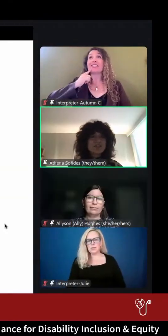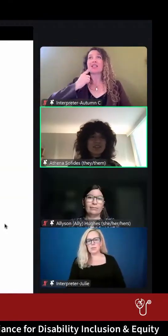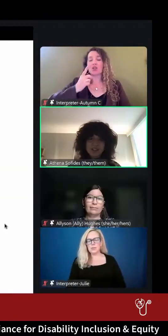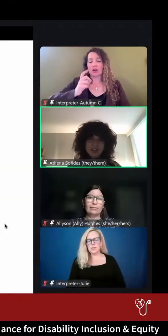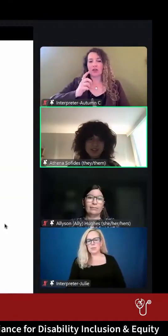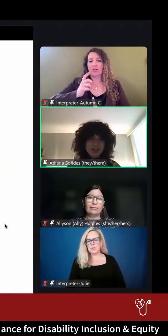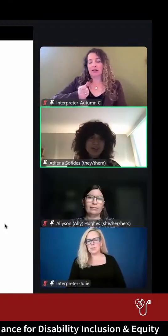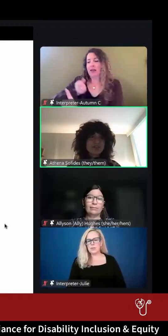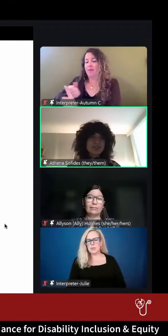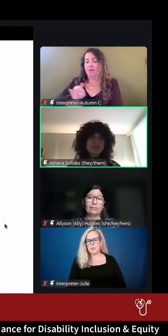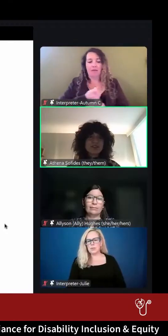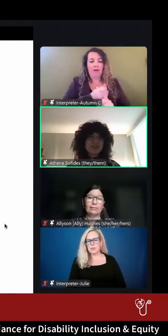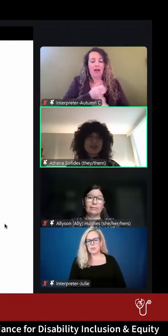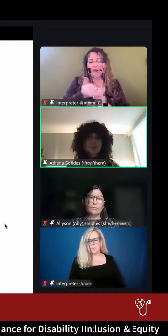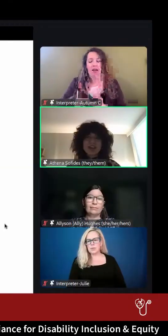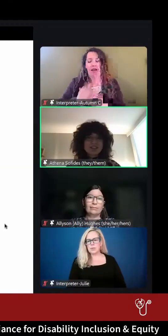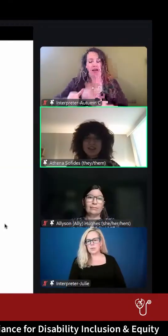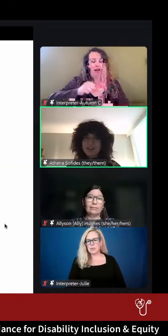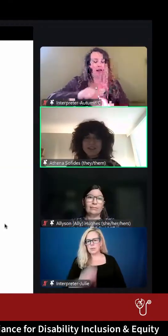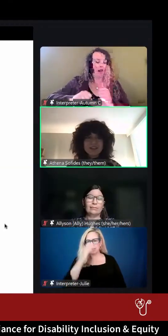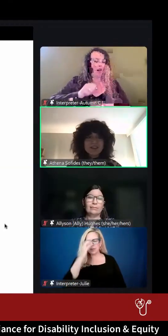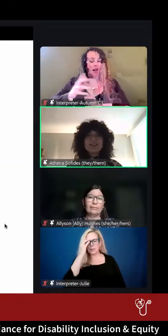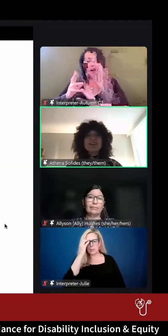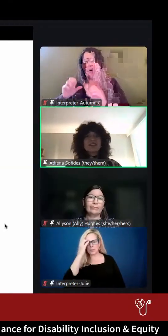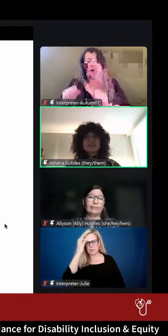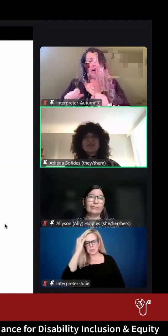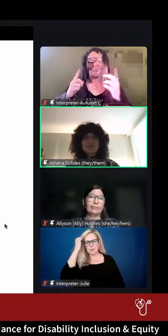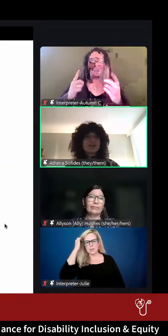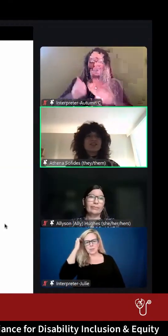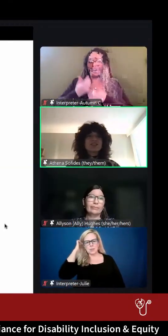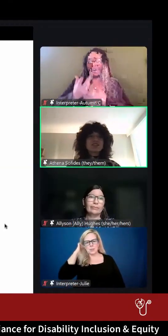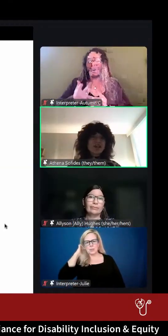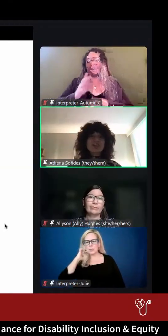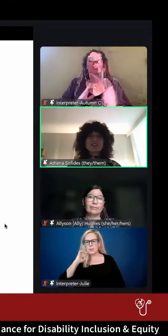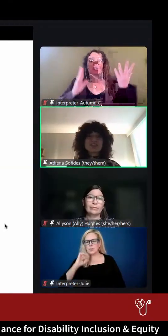of the others and often can cause cascading complications, reactions,